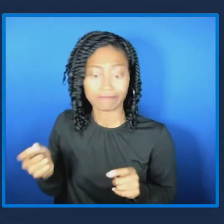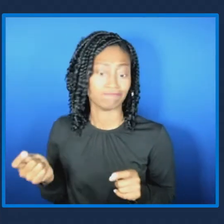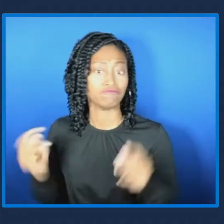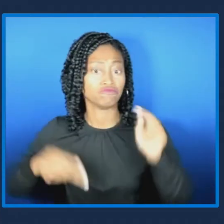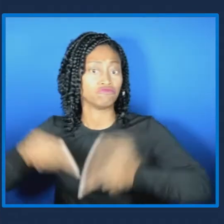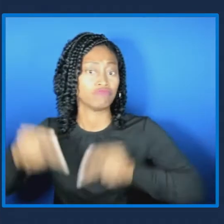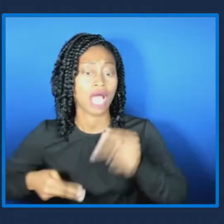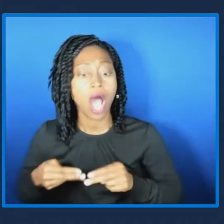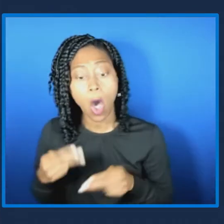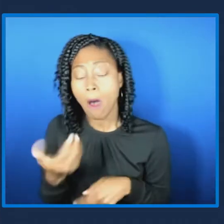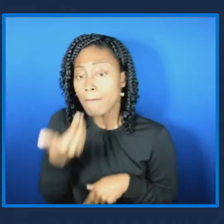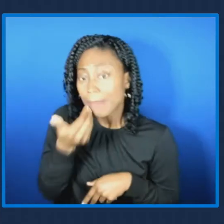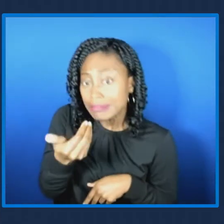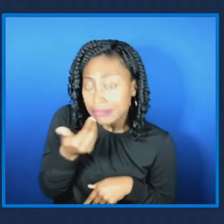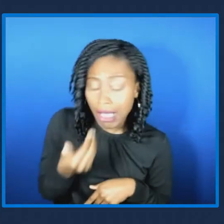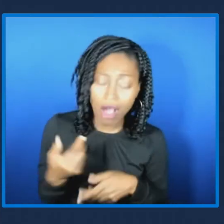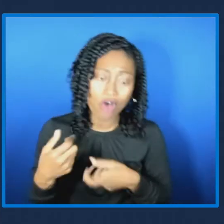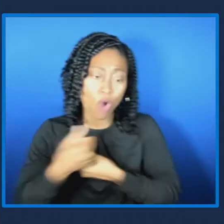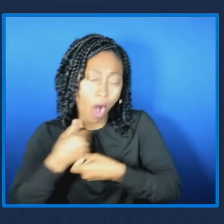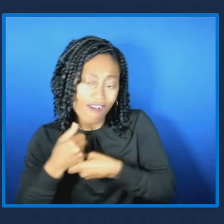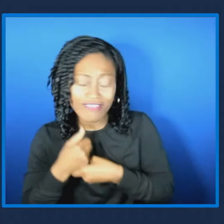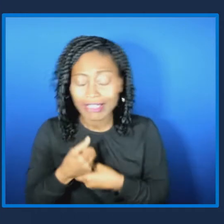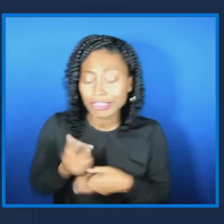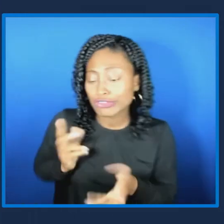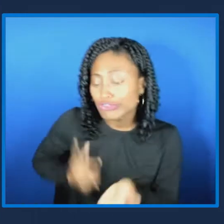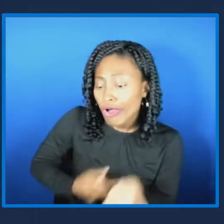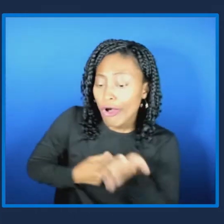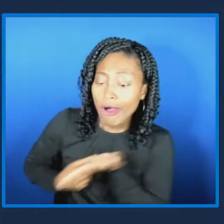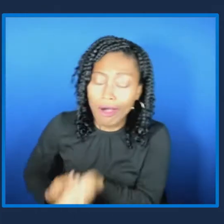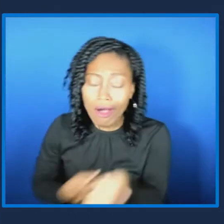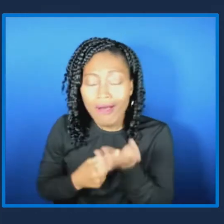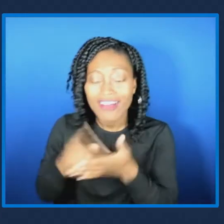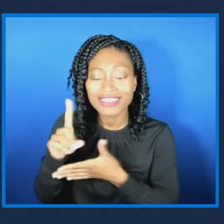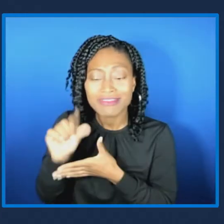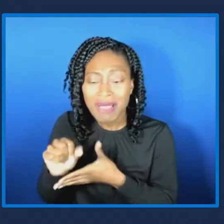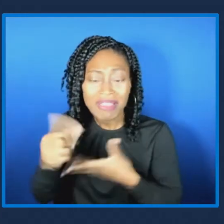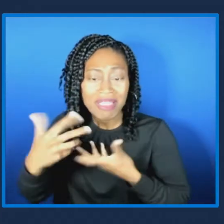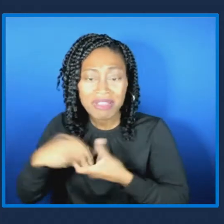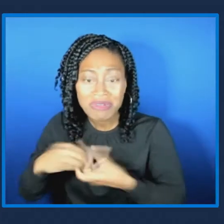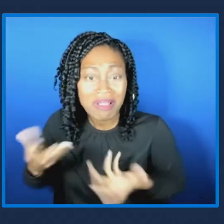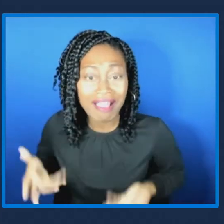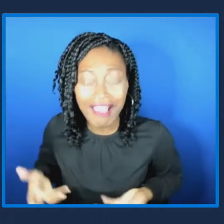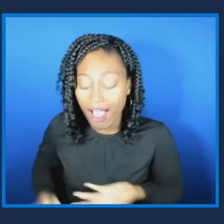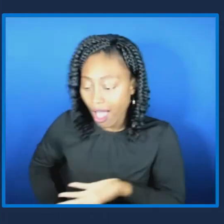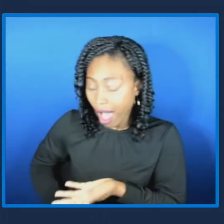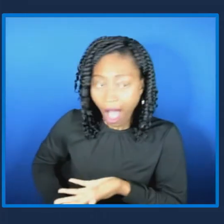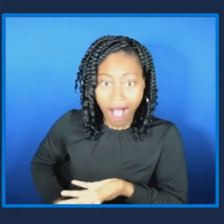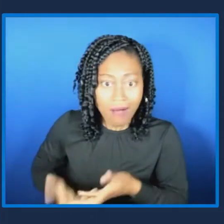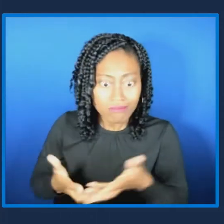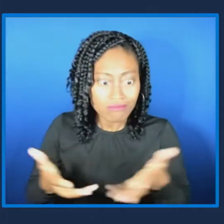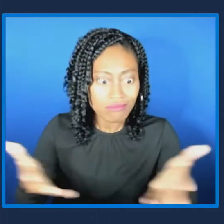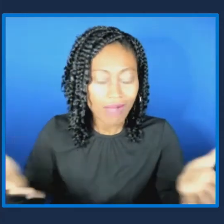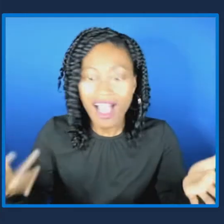to talk about disability and inclusion. So here at the Ability Summit, a whole lot of content this year.